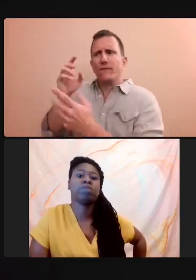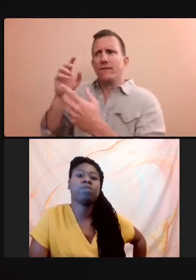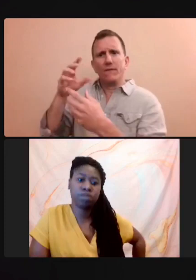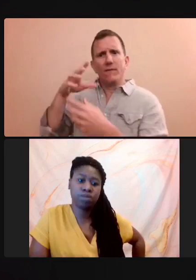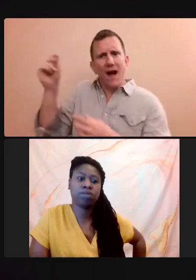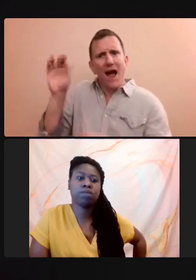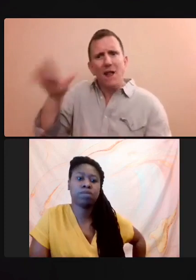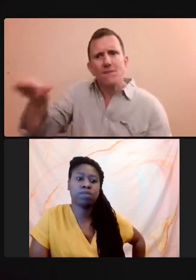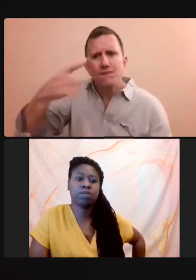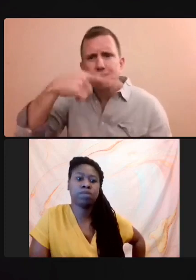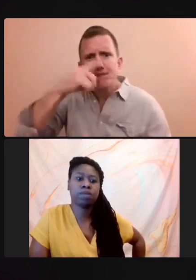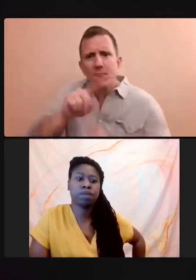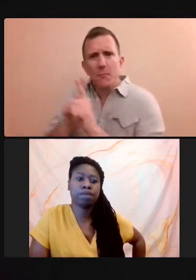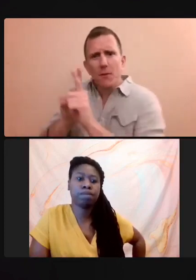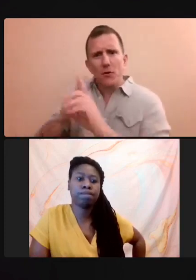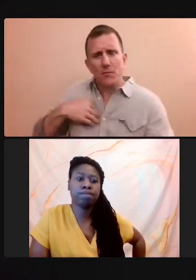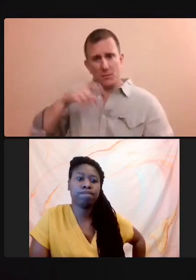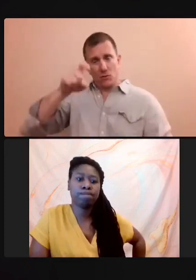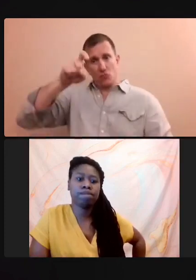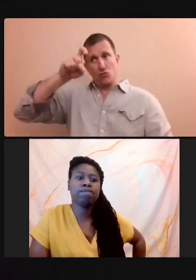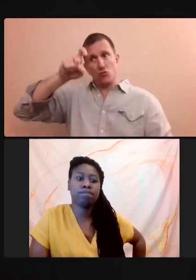So thinking about mentoring,